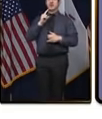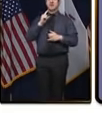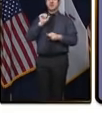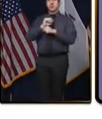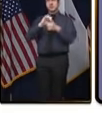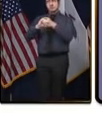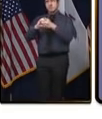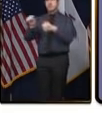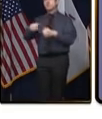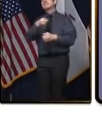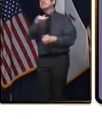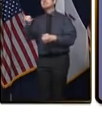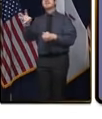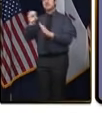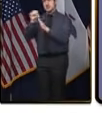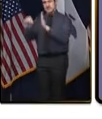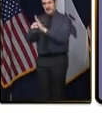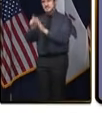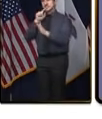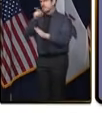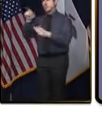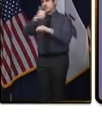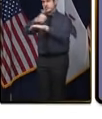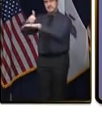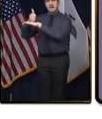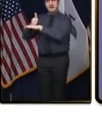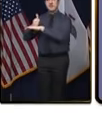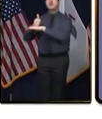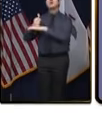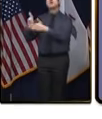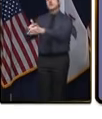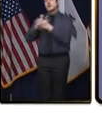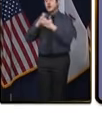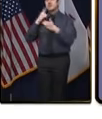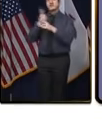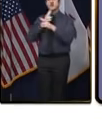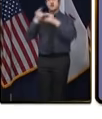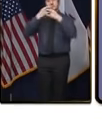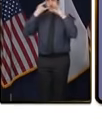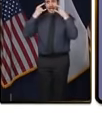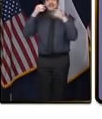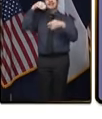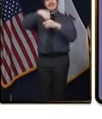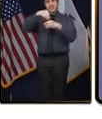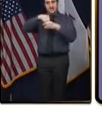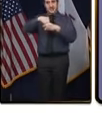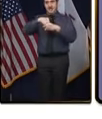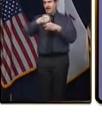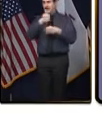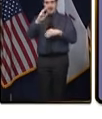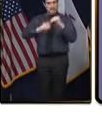several other states that have